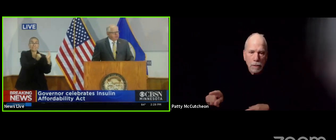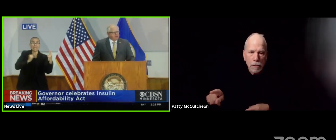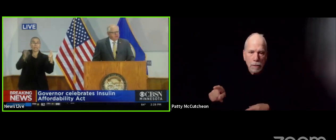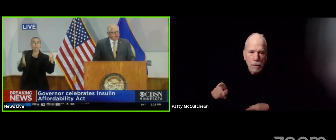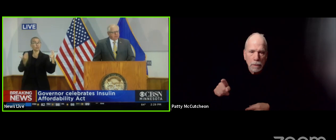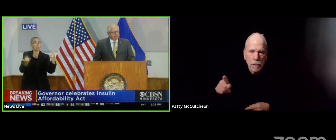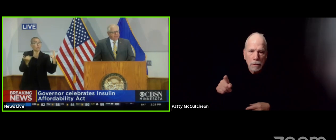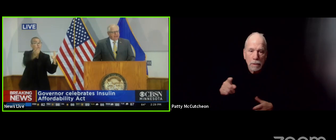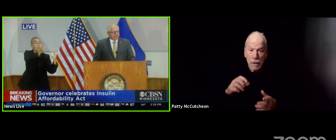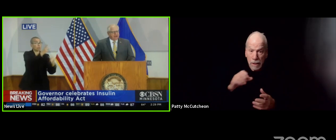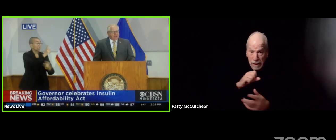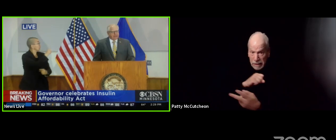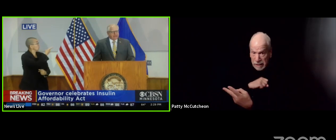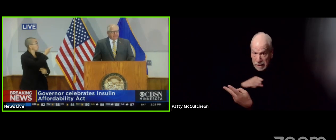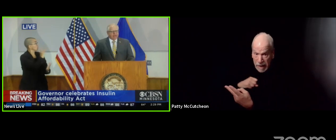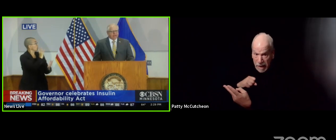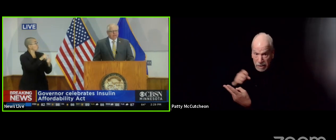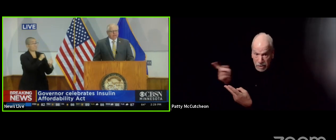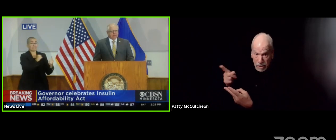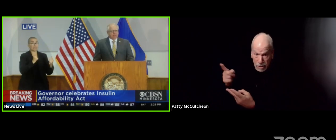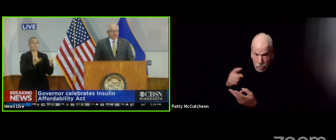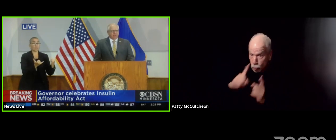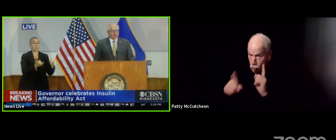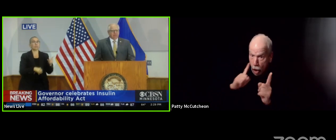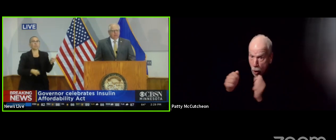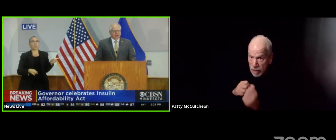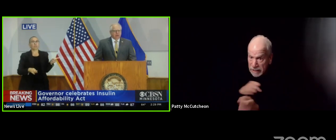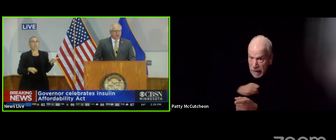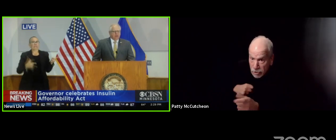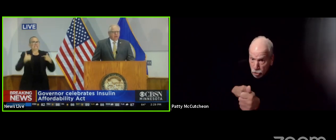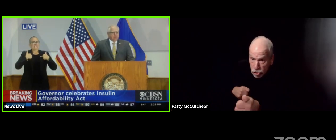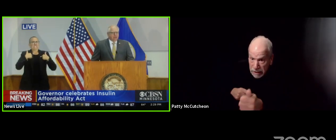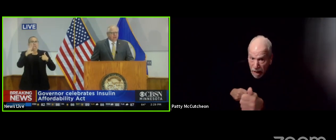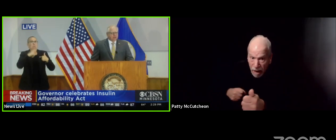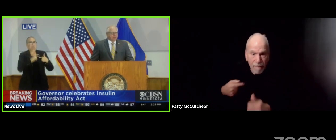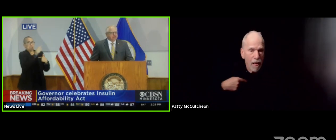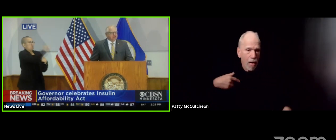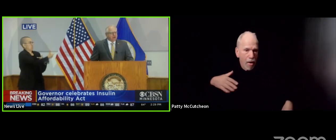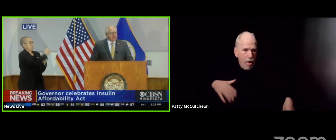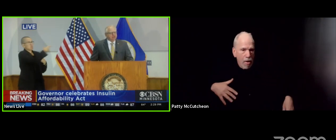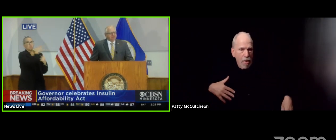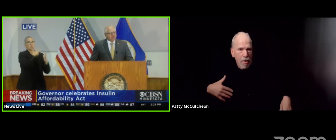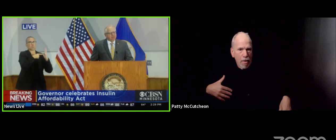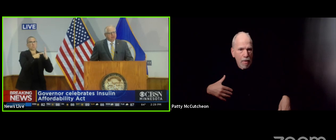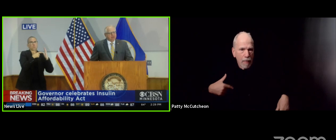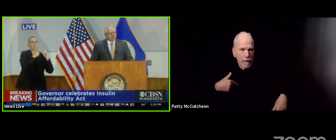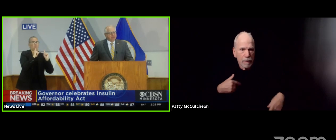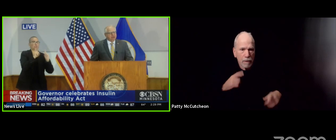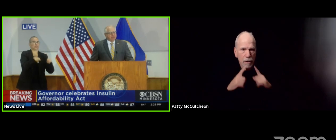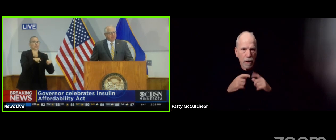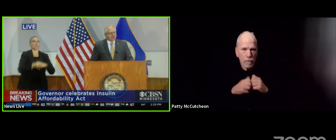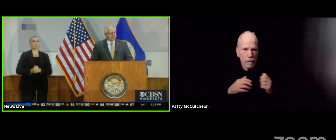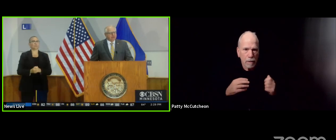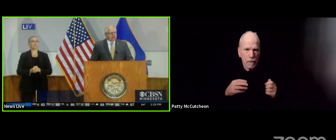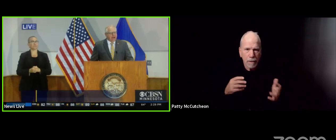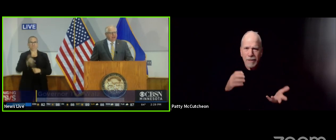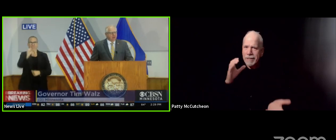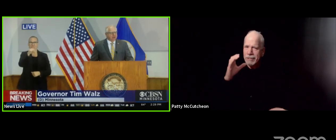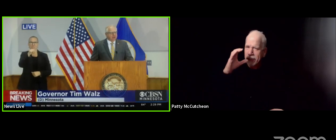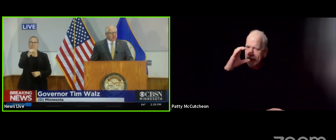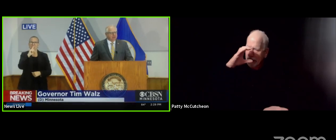I HAVE NOT. AND, AGAIN, IT'S PRETTY STRANGE THAT SOMETHING THIS BIG THAT I WOULD HEAR